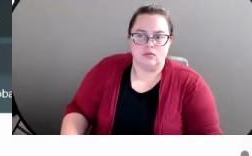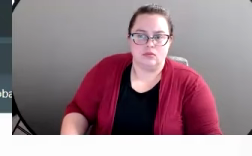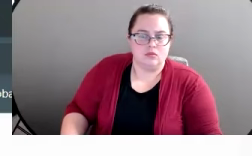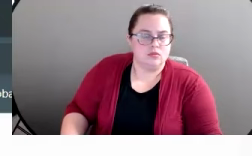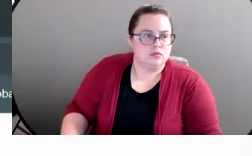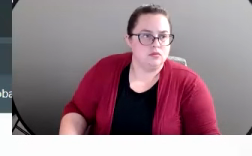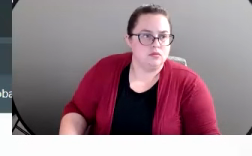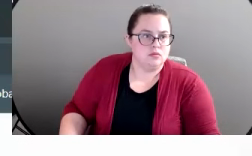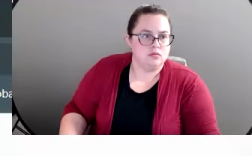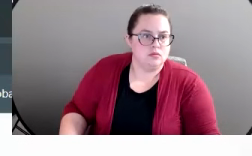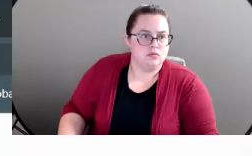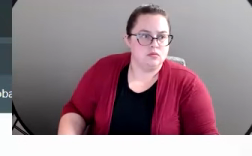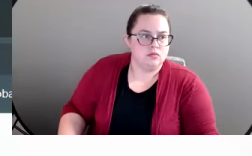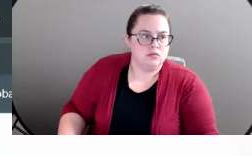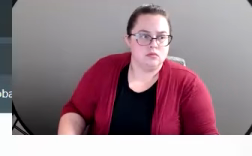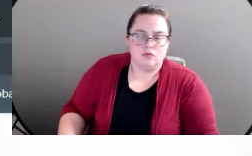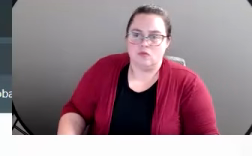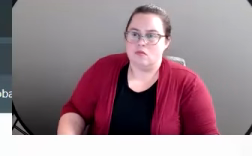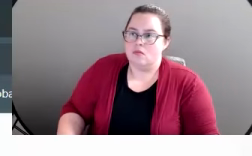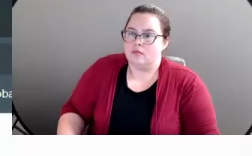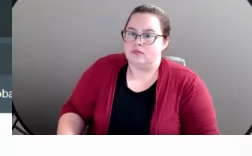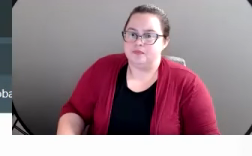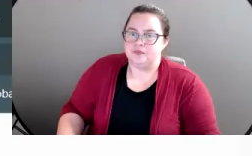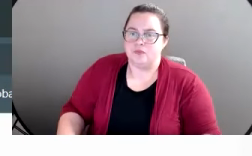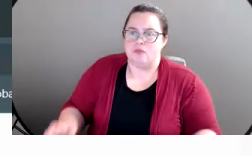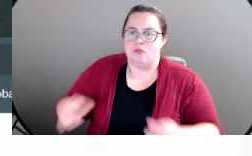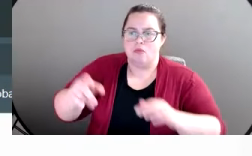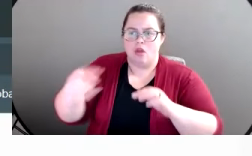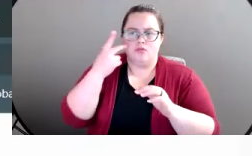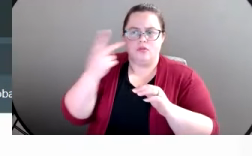And so their college success materials I think are pretty popular.